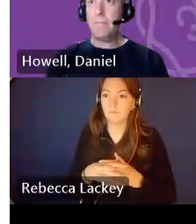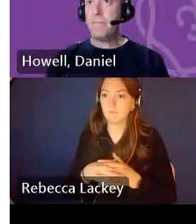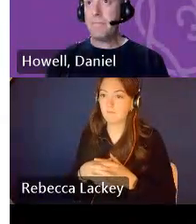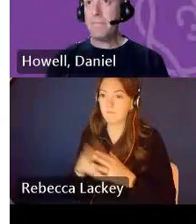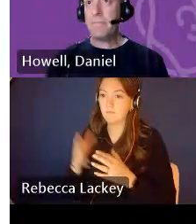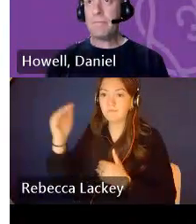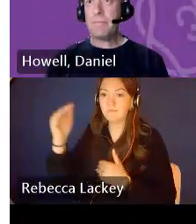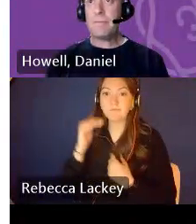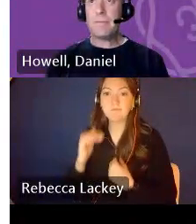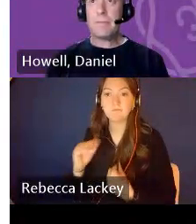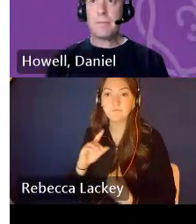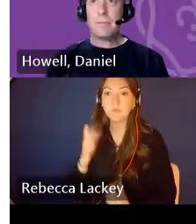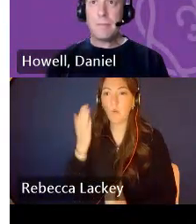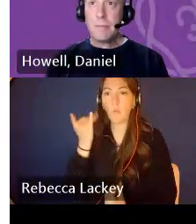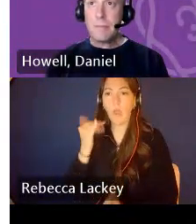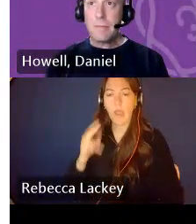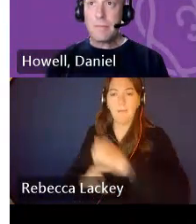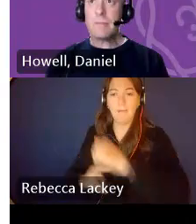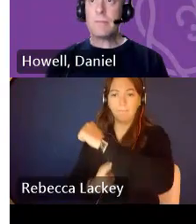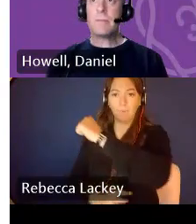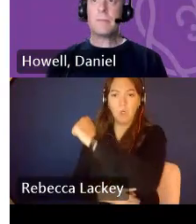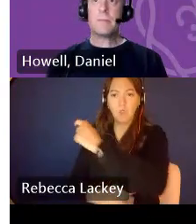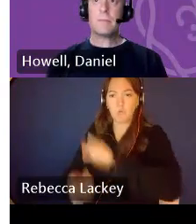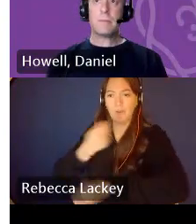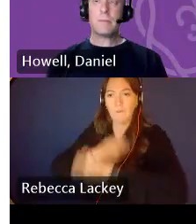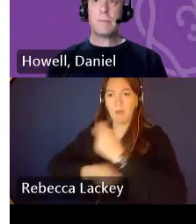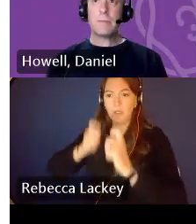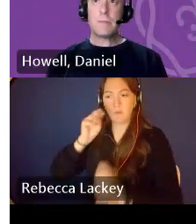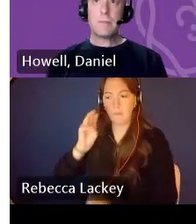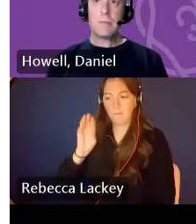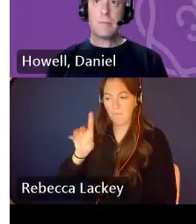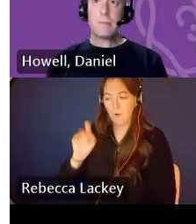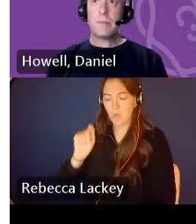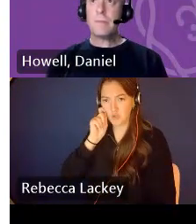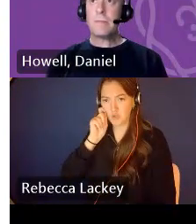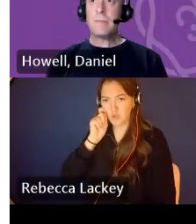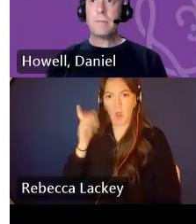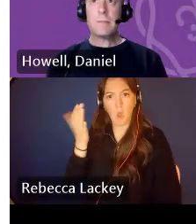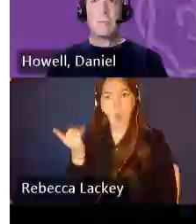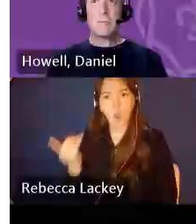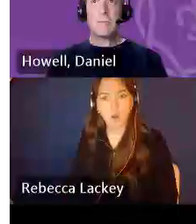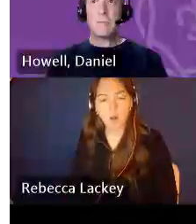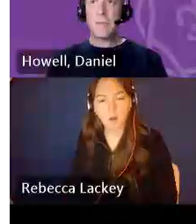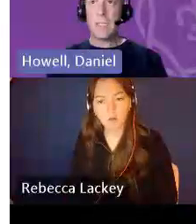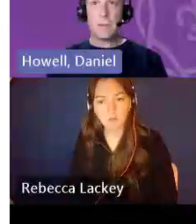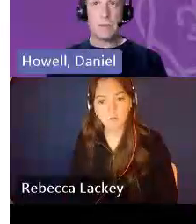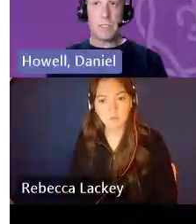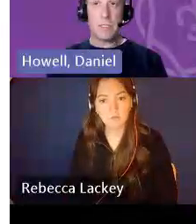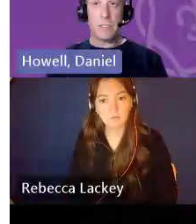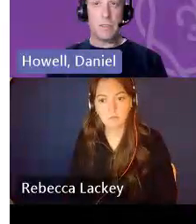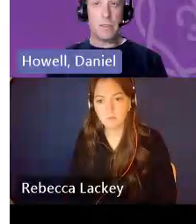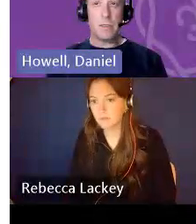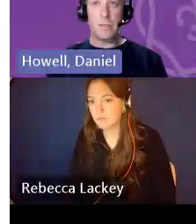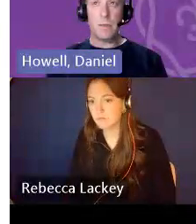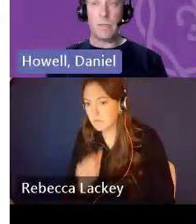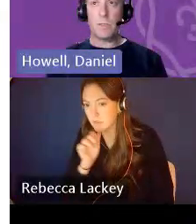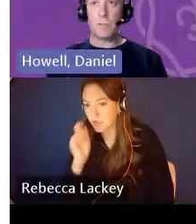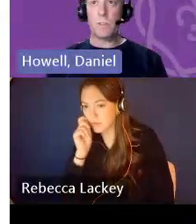uh next question is why is this bridge replacement a surprise to MDOT? I don't think it is. I'm not